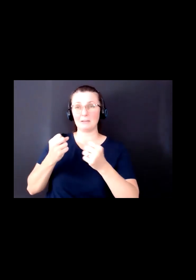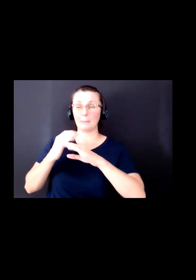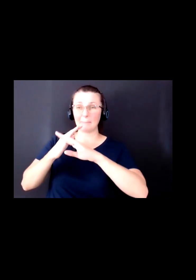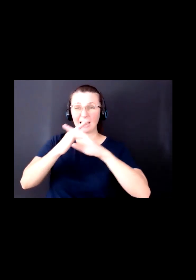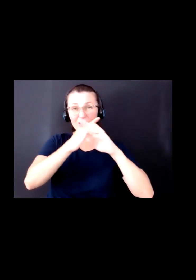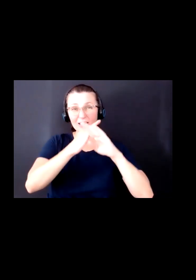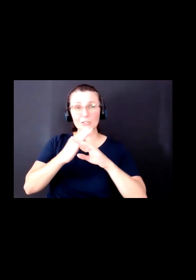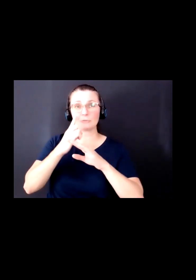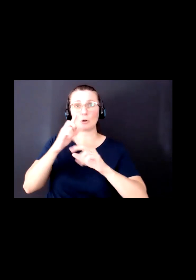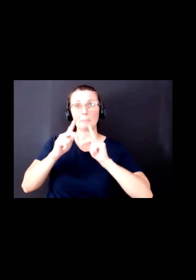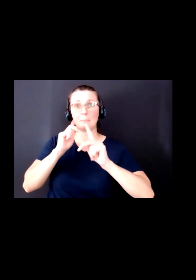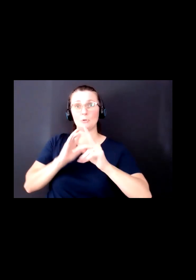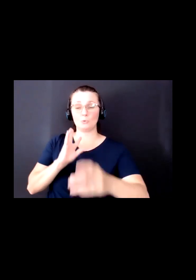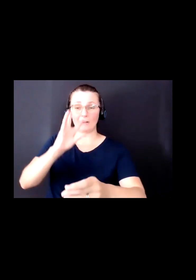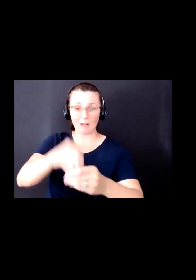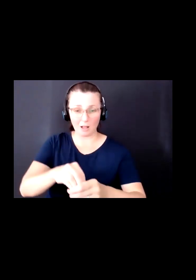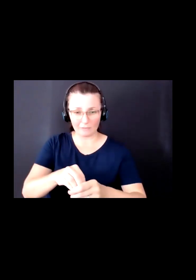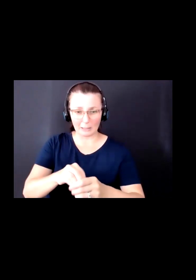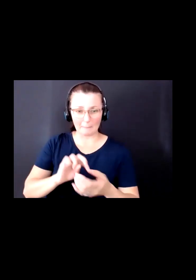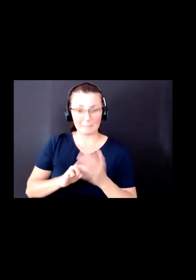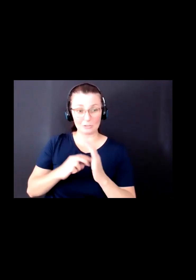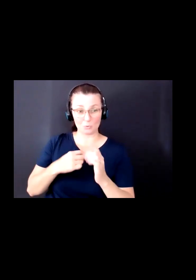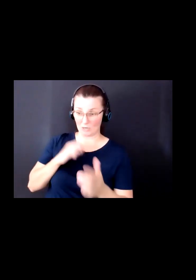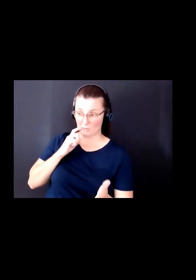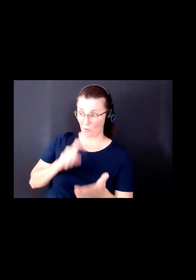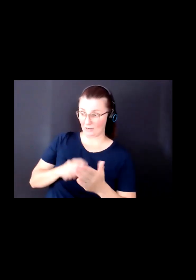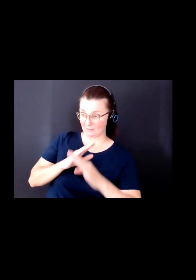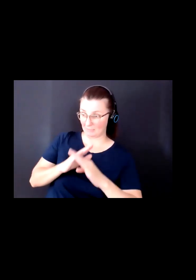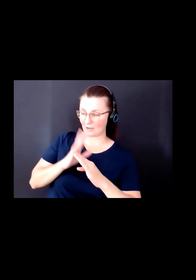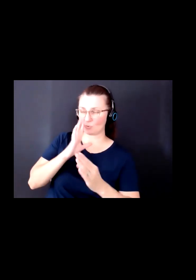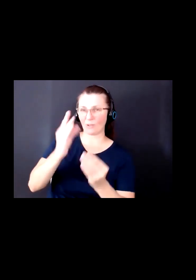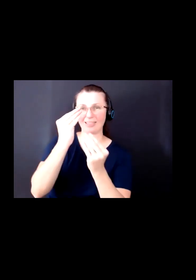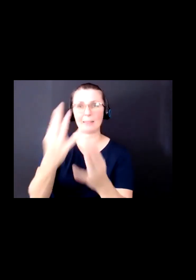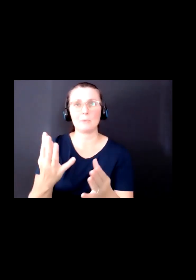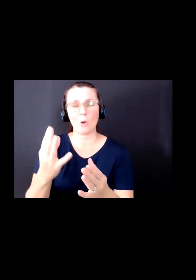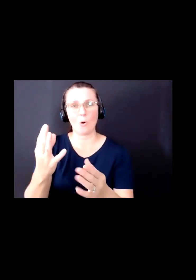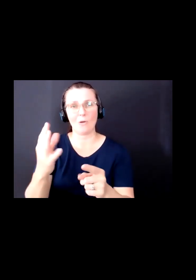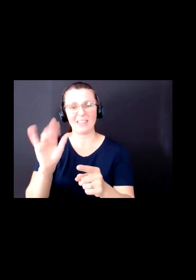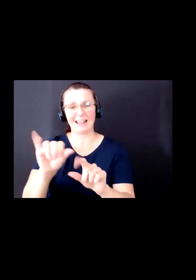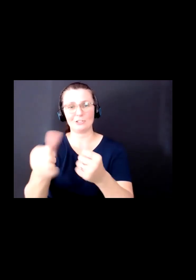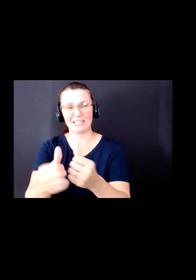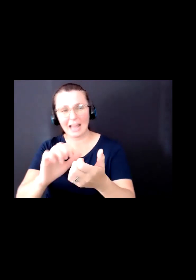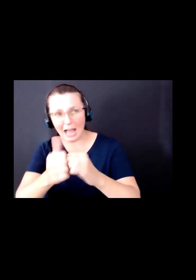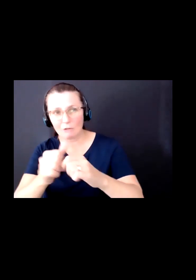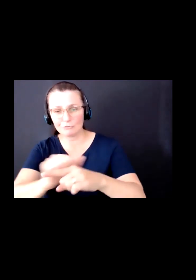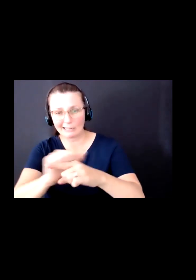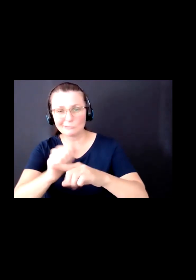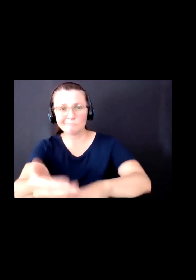we notify them of what we've found. Next we have our municipal ADA improvement grant. Which is